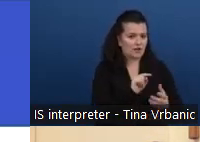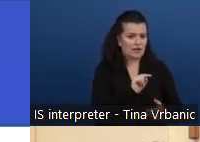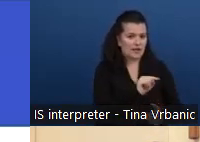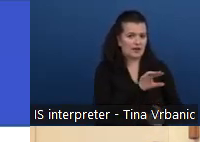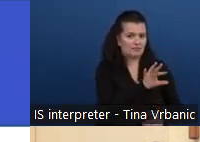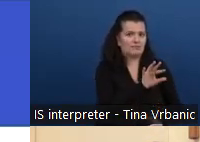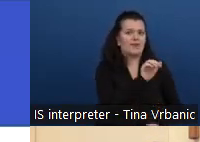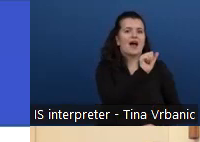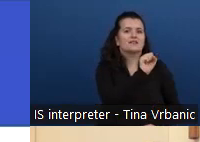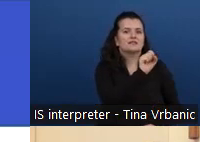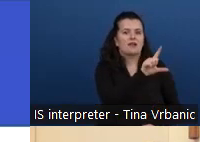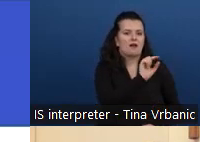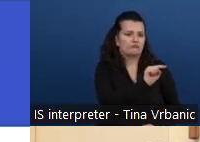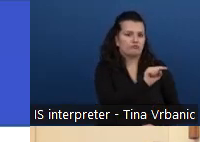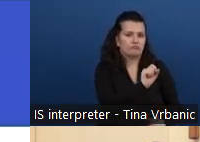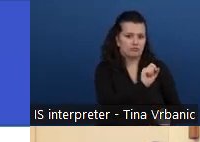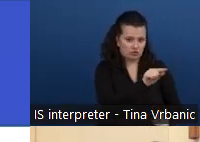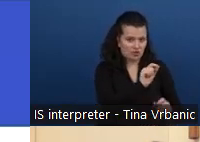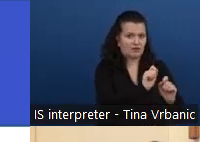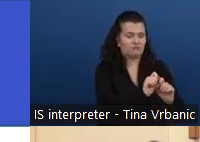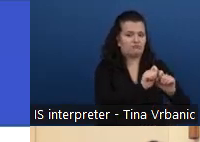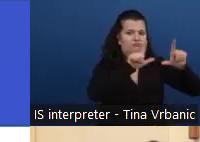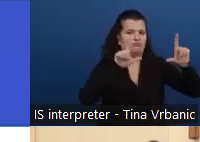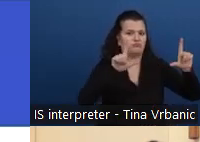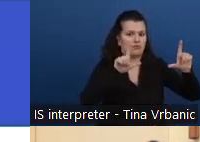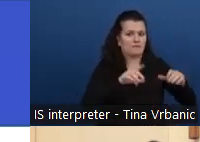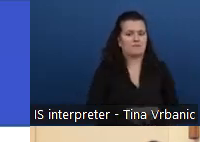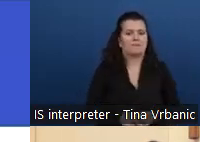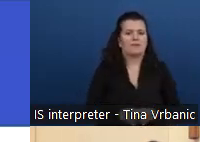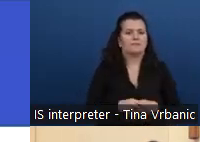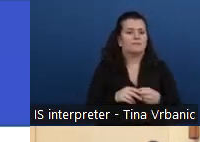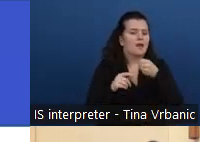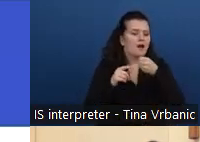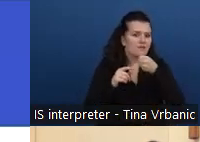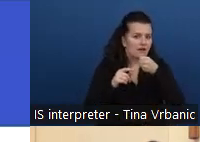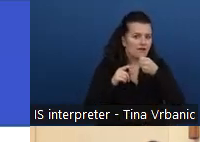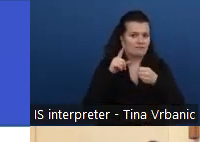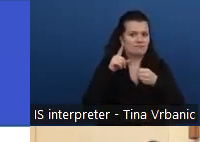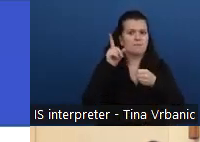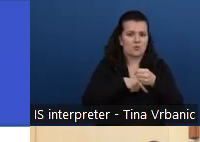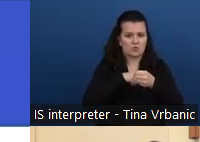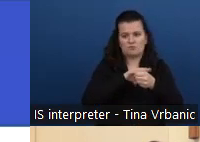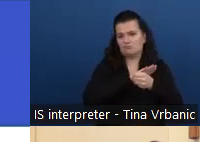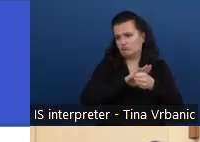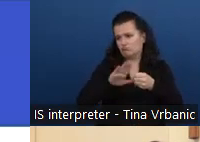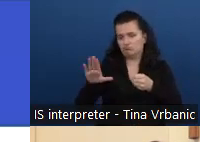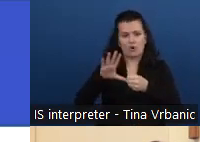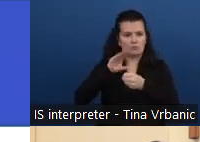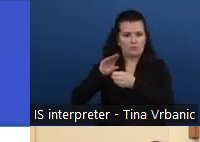Microphones are muted to prevent any background noise or disruptions. Please post your questions in the Q&A.